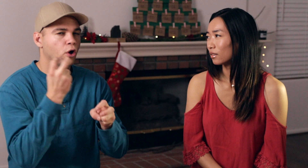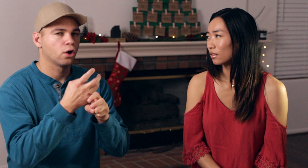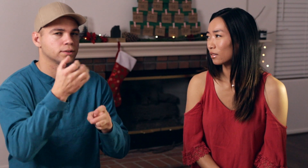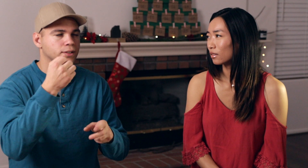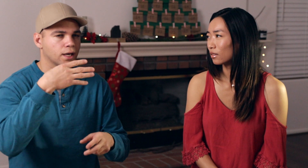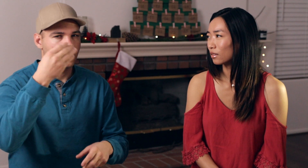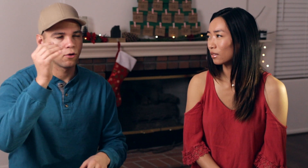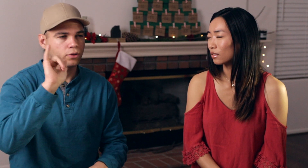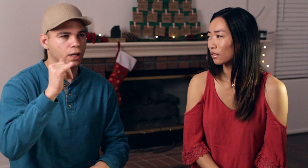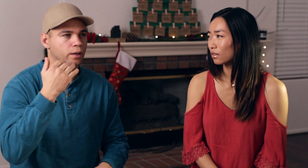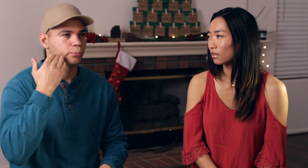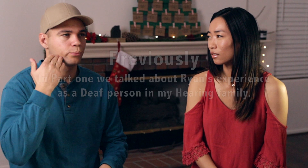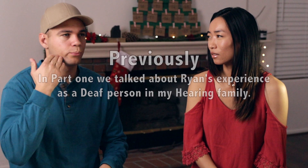Hard to get out of that mood